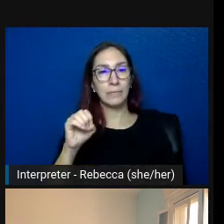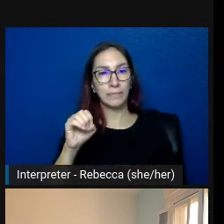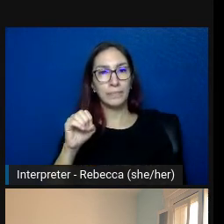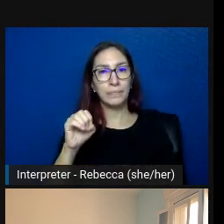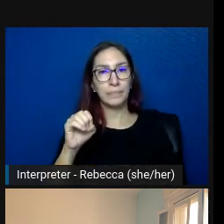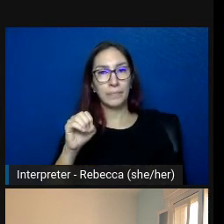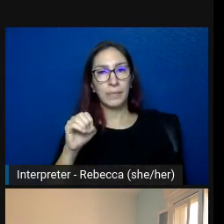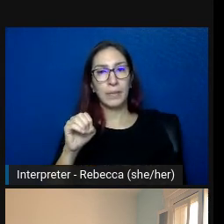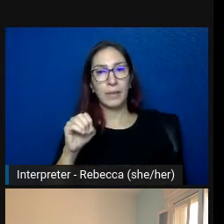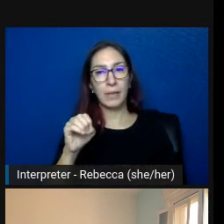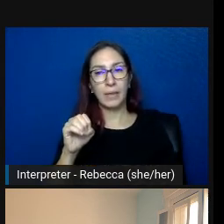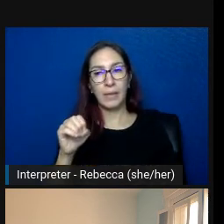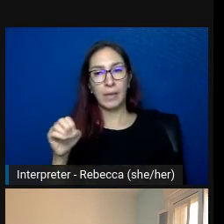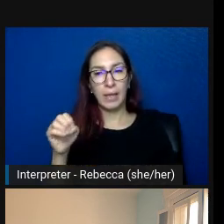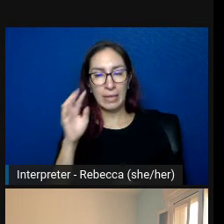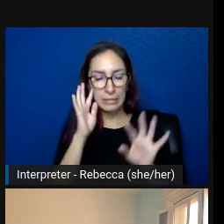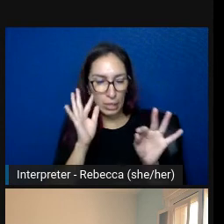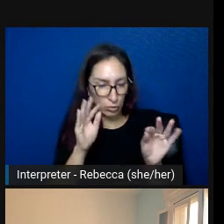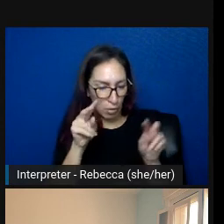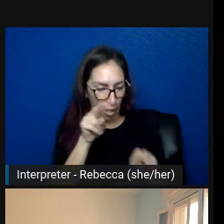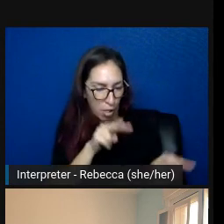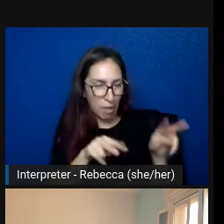or changing sometimes in the code.